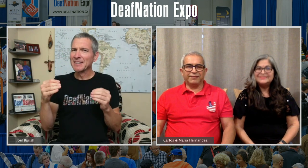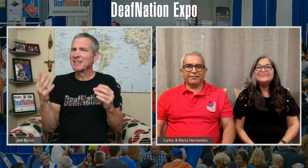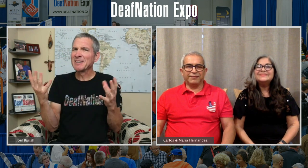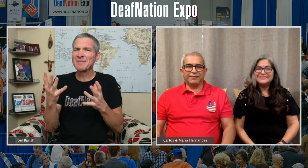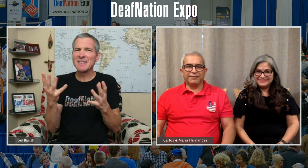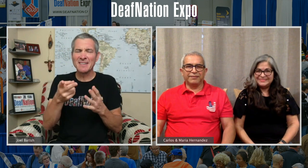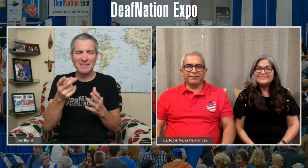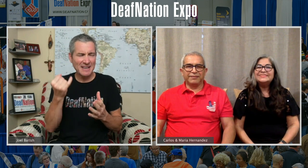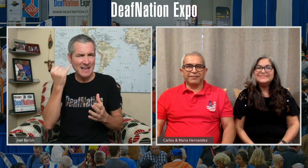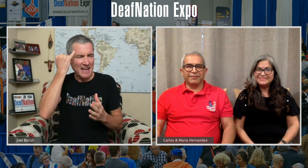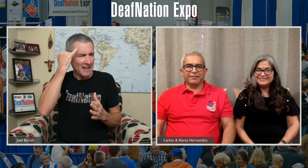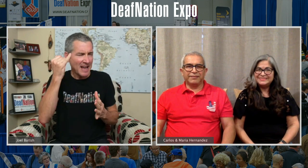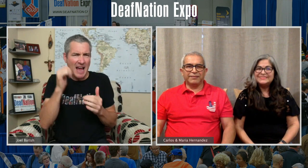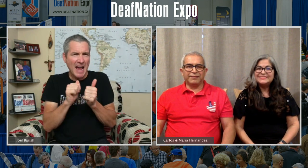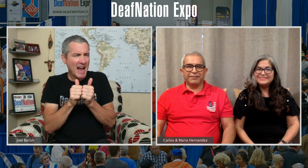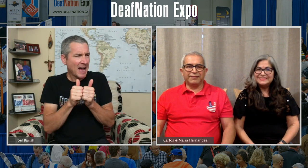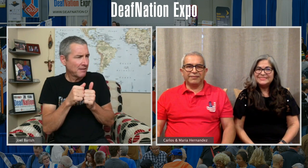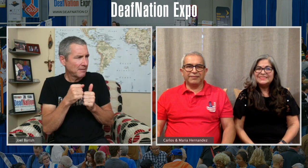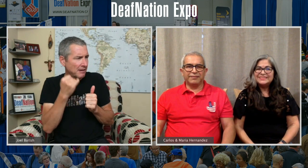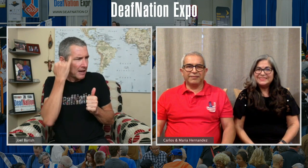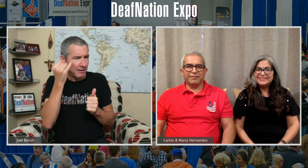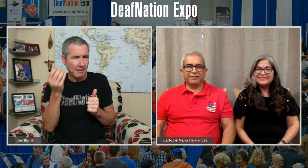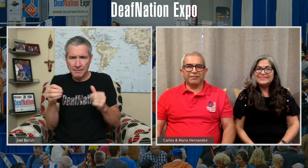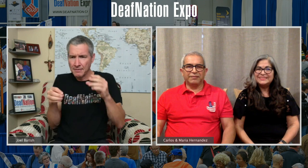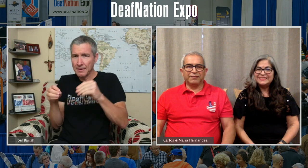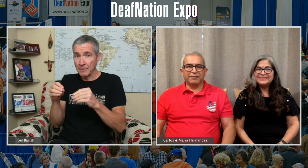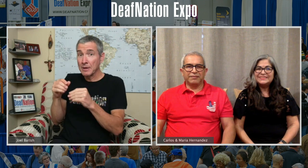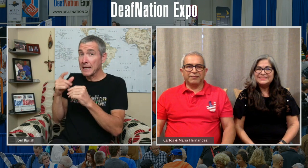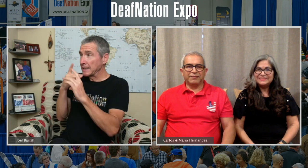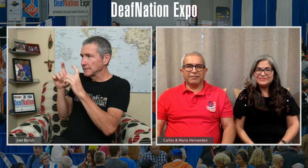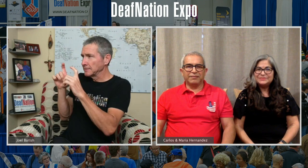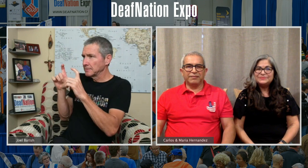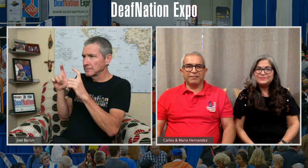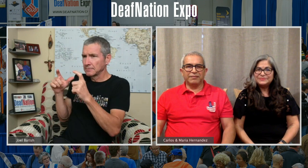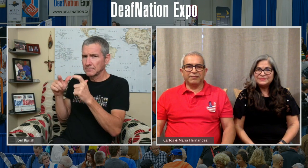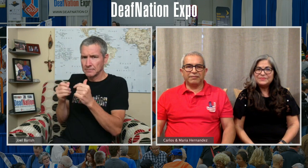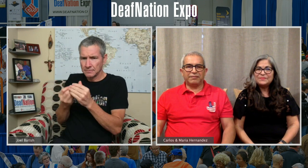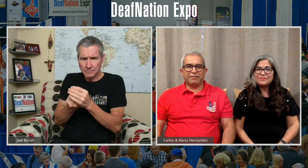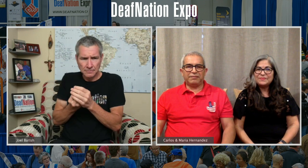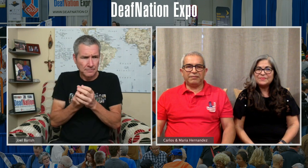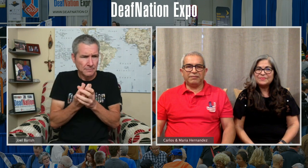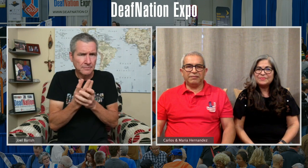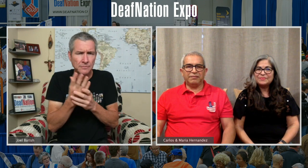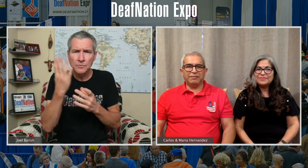What are your ideas, how did you go from the stained glass and grow?